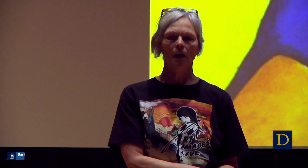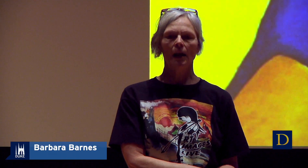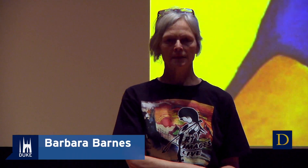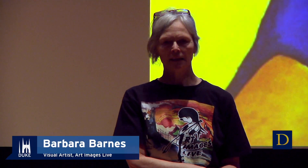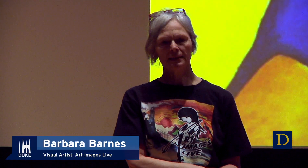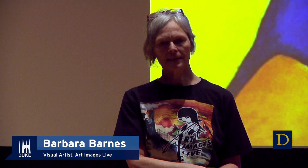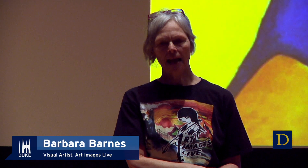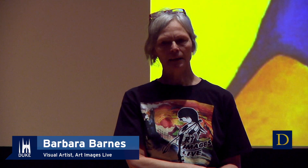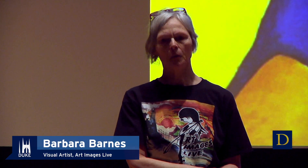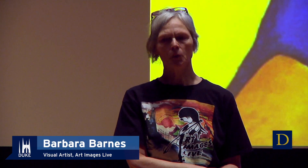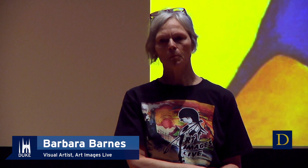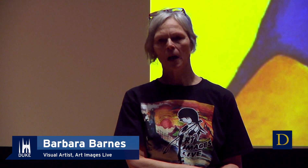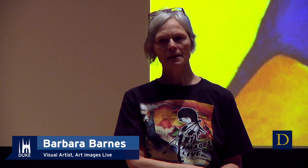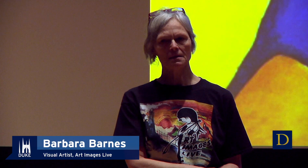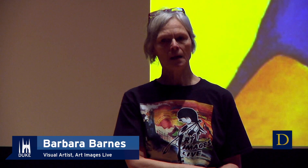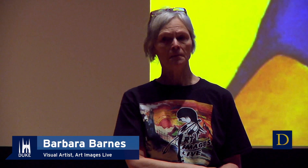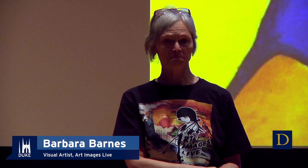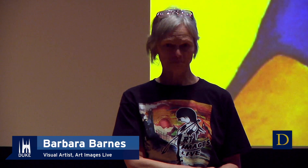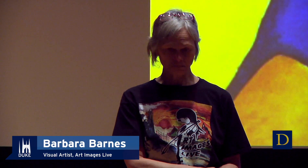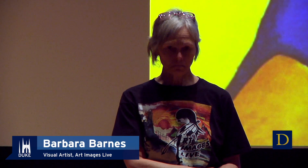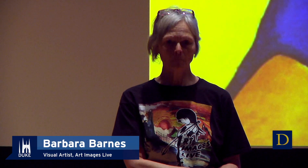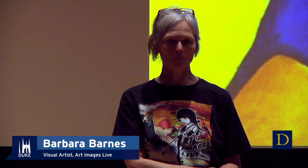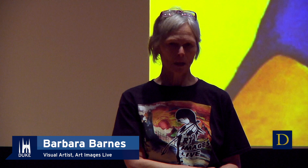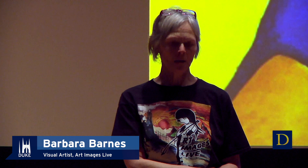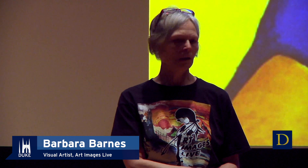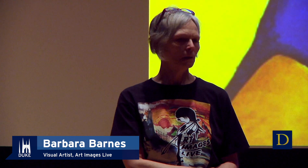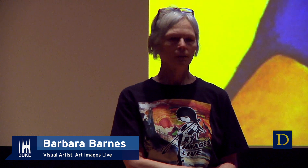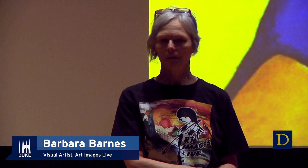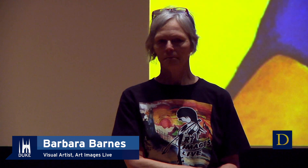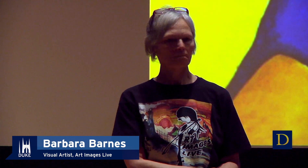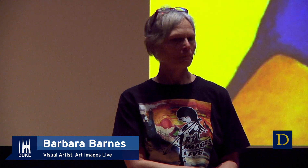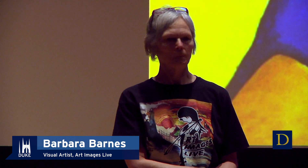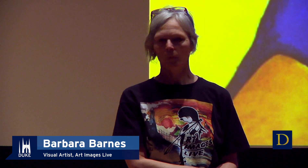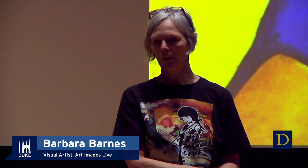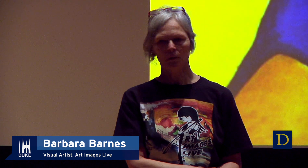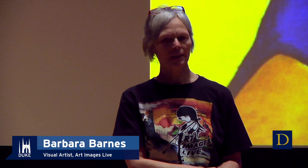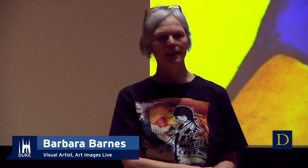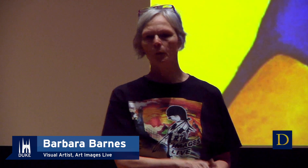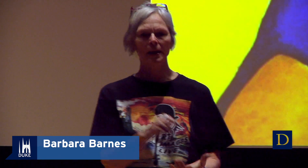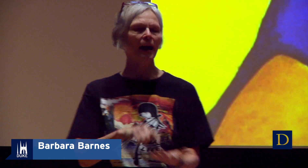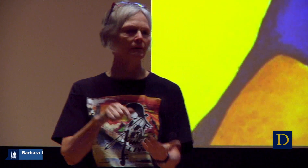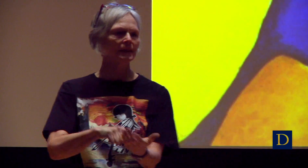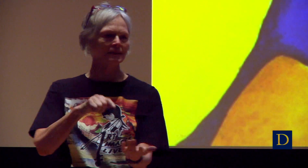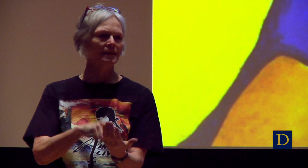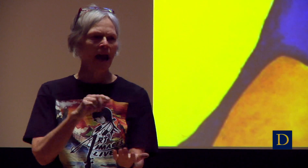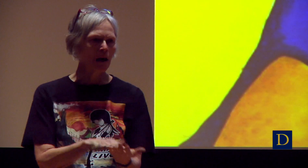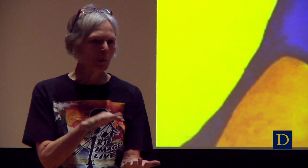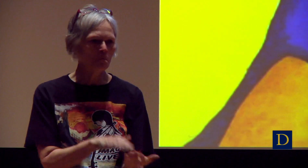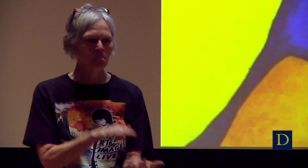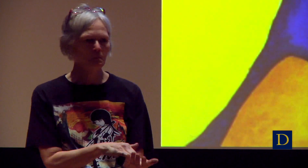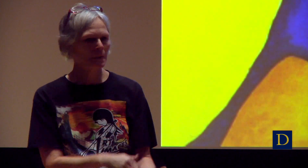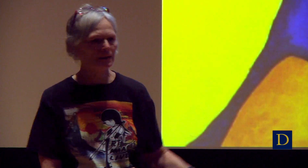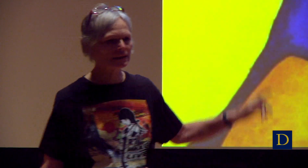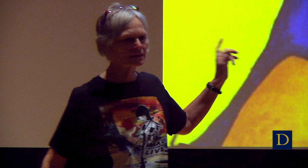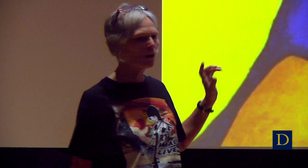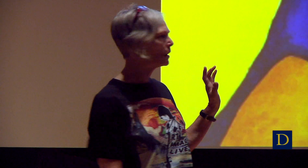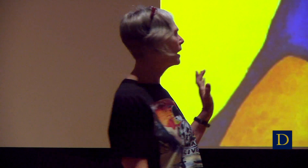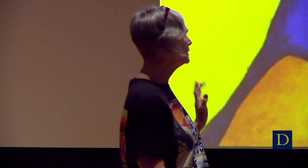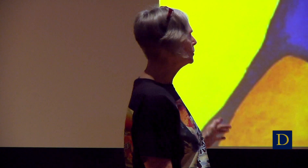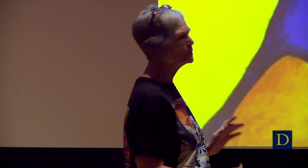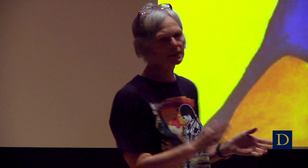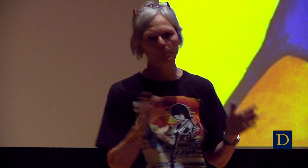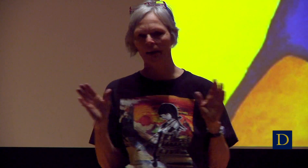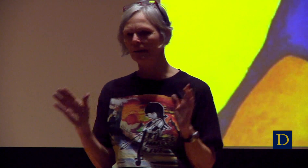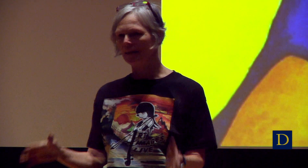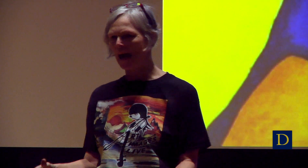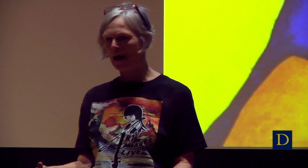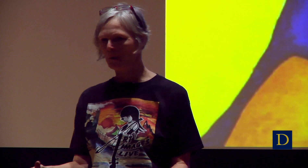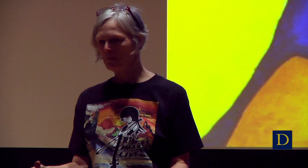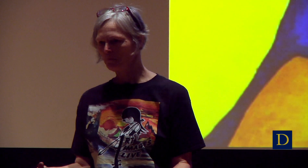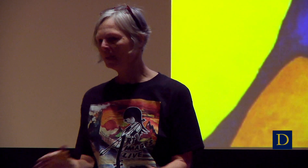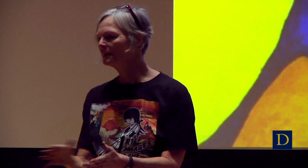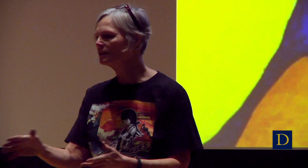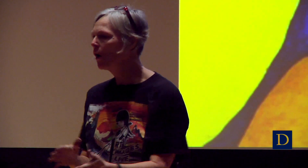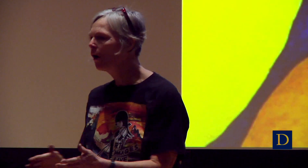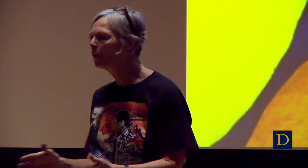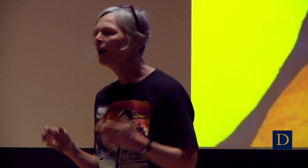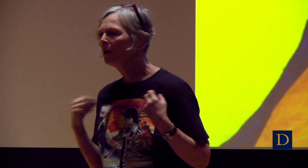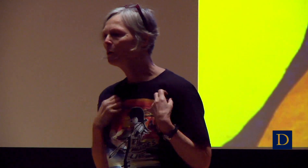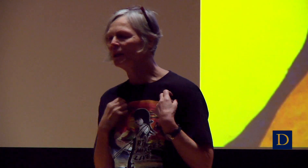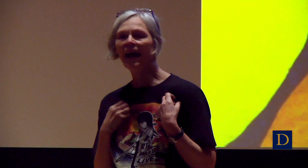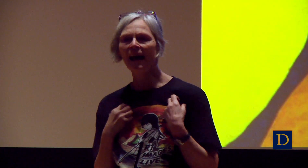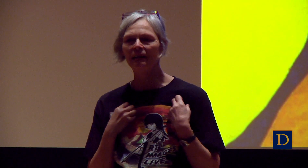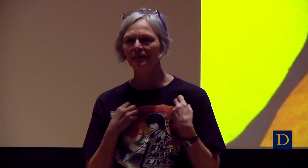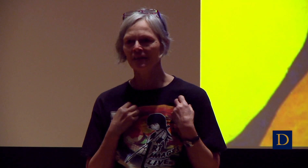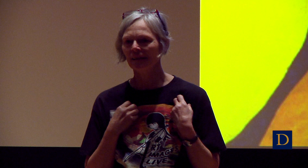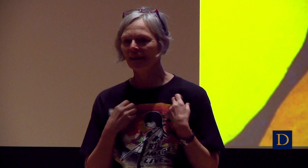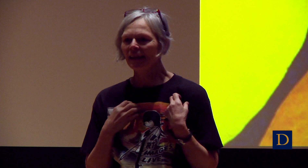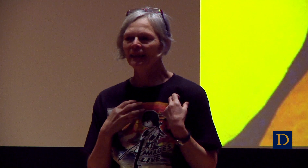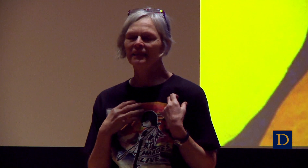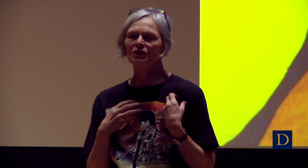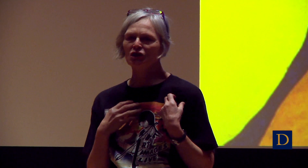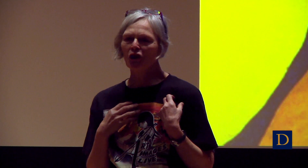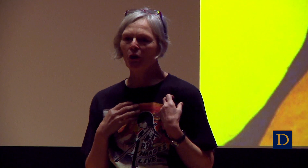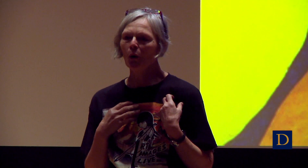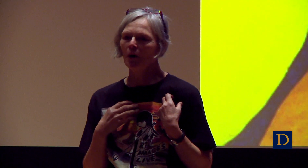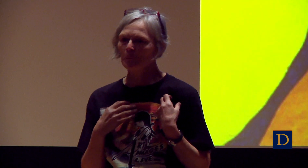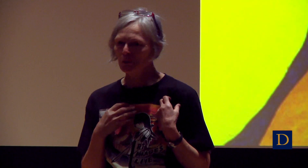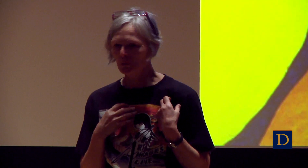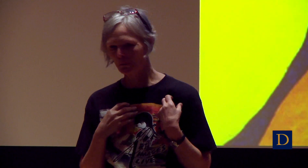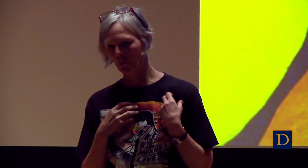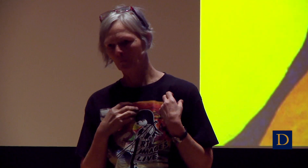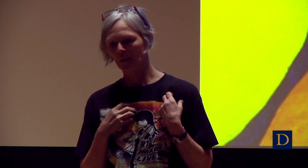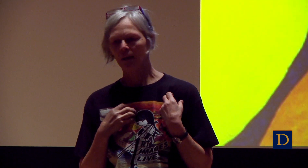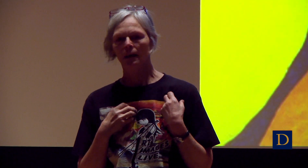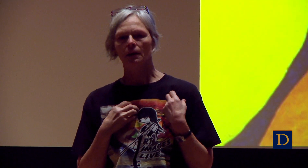As I sat with my son… the only thing we have is now. This art I do is about now. This is all we have, and it’s so beautiful.